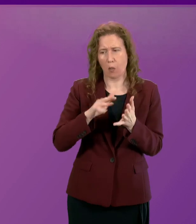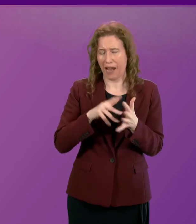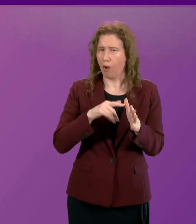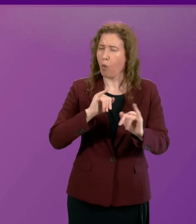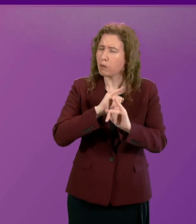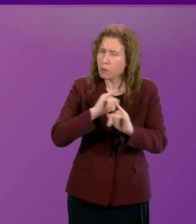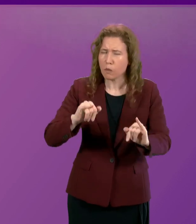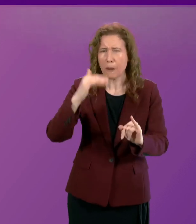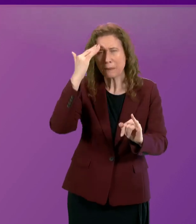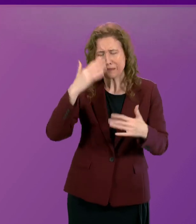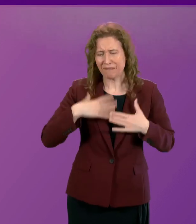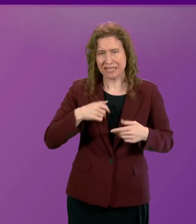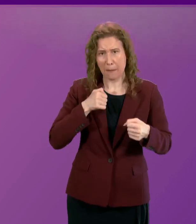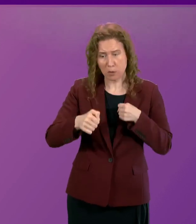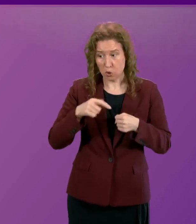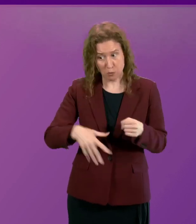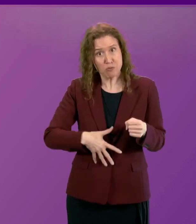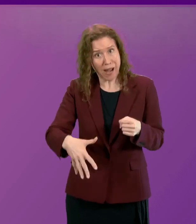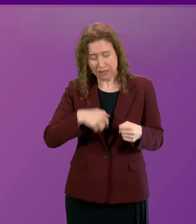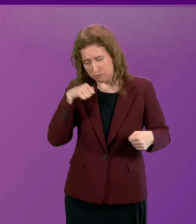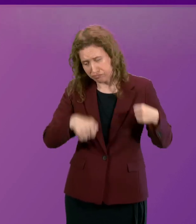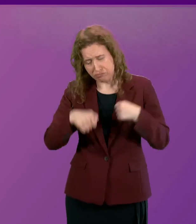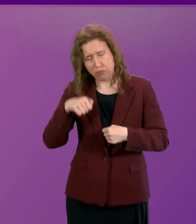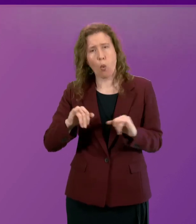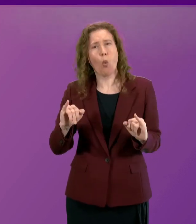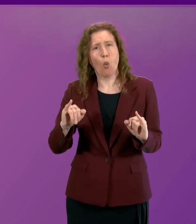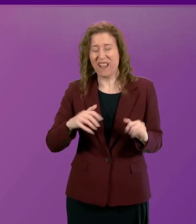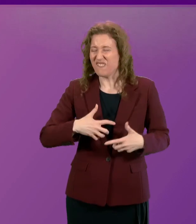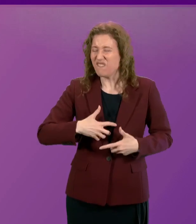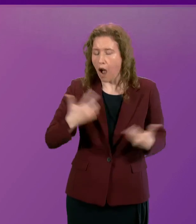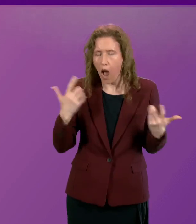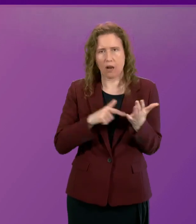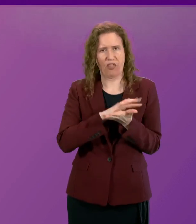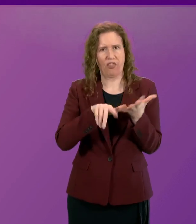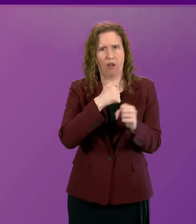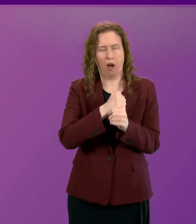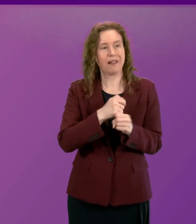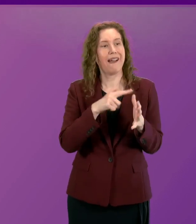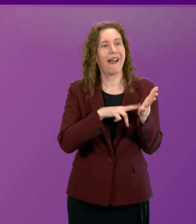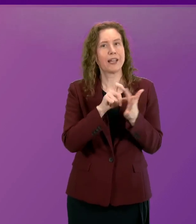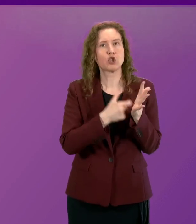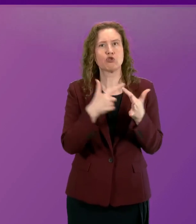physical abuse, even while she was pregnant, violent thug Andrew Brown will get home leave,